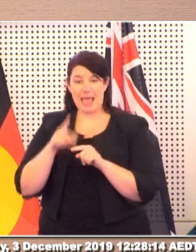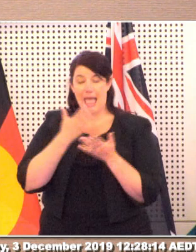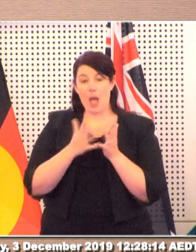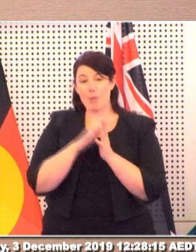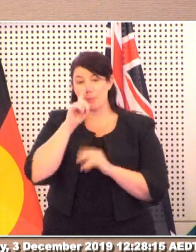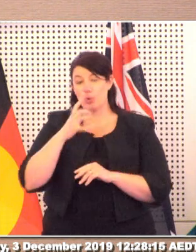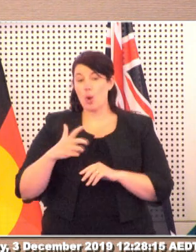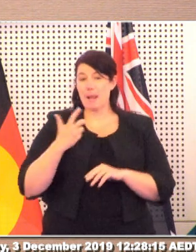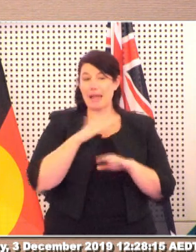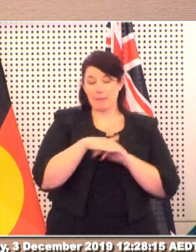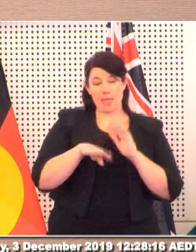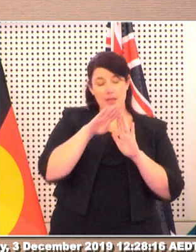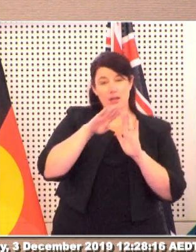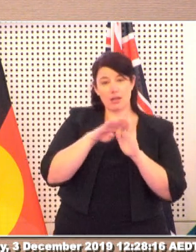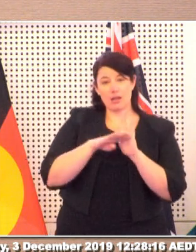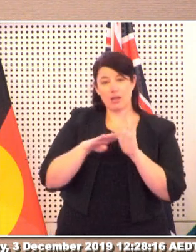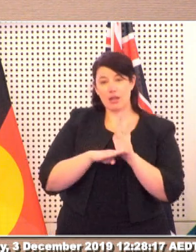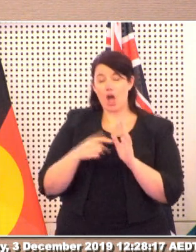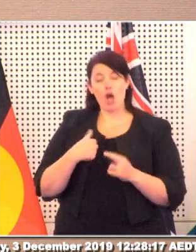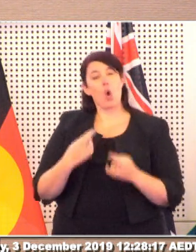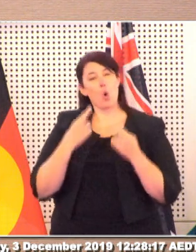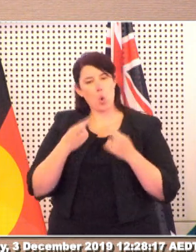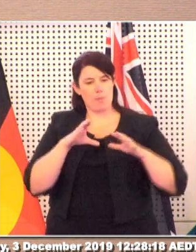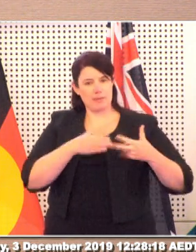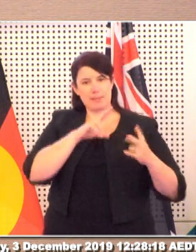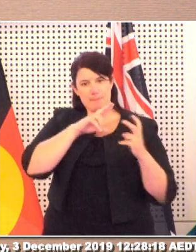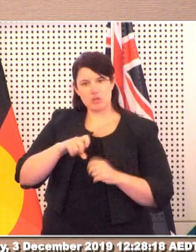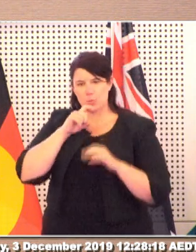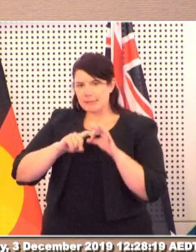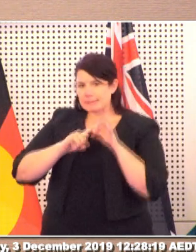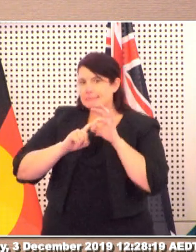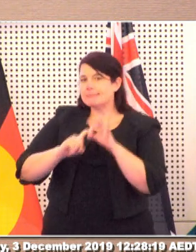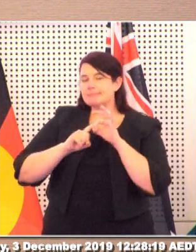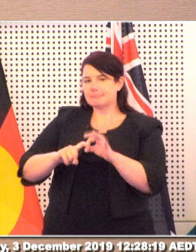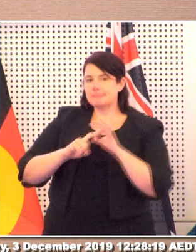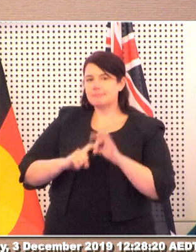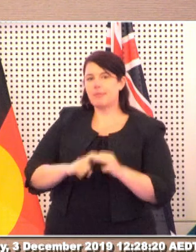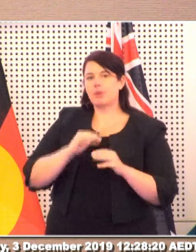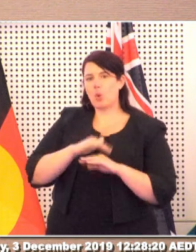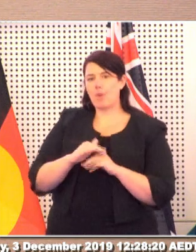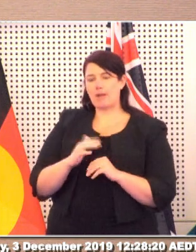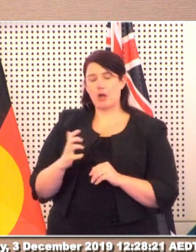hope that the Commission is going to interrogate the limits of complaints for